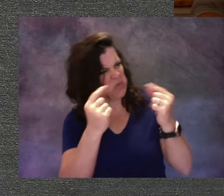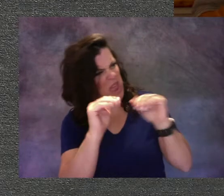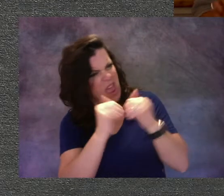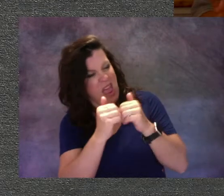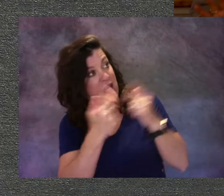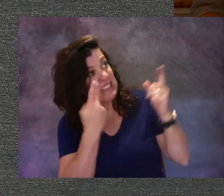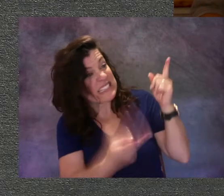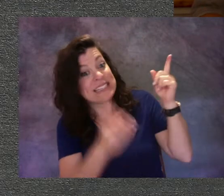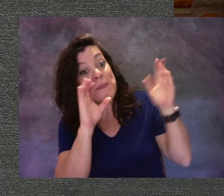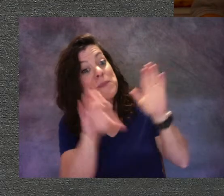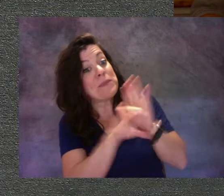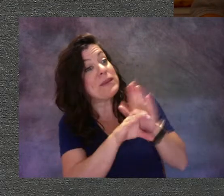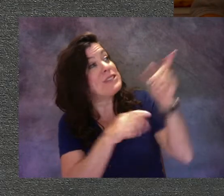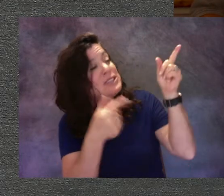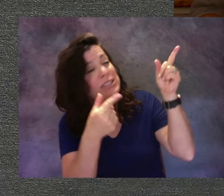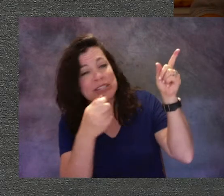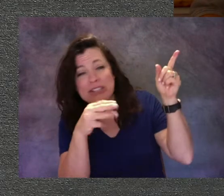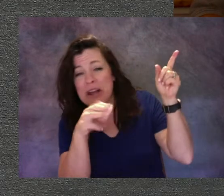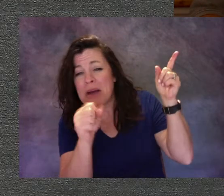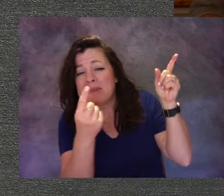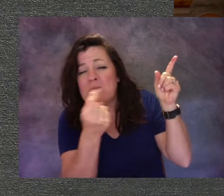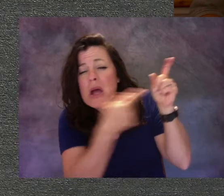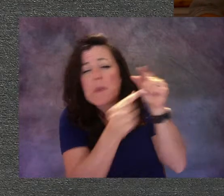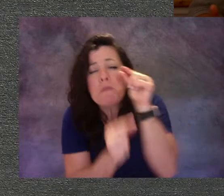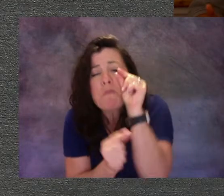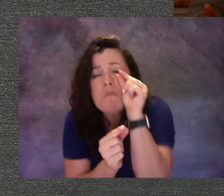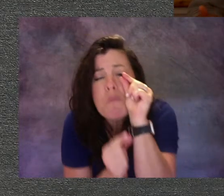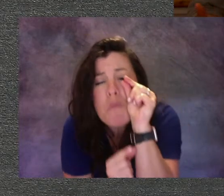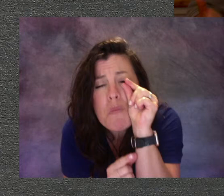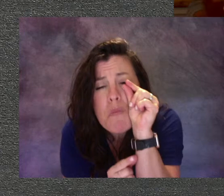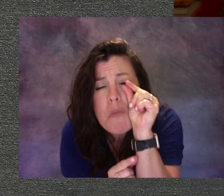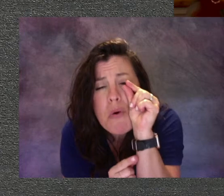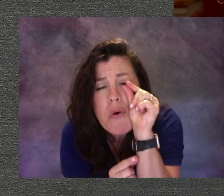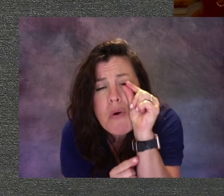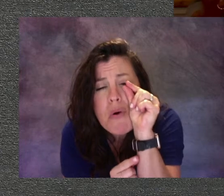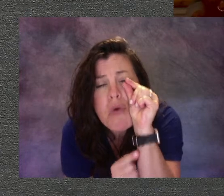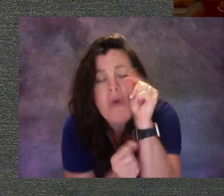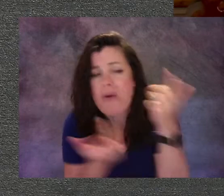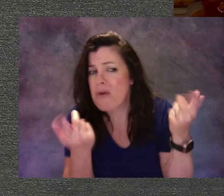Germs are so little, that you can't even see them.